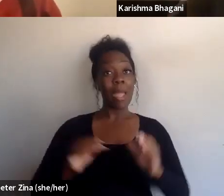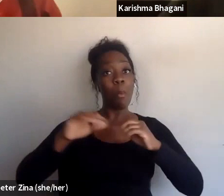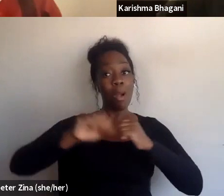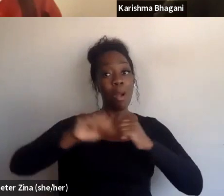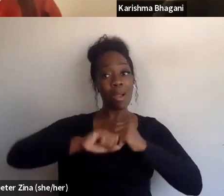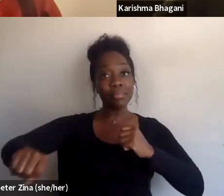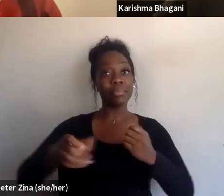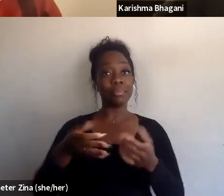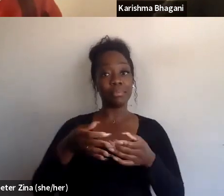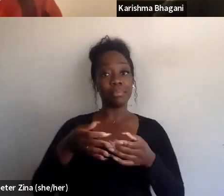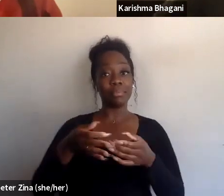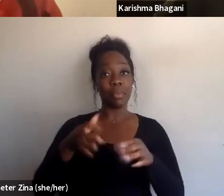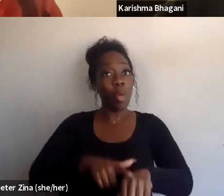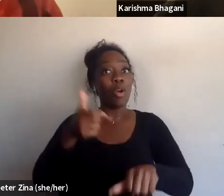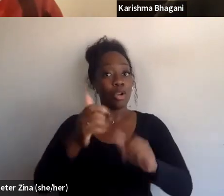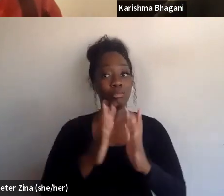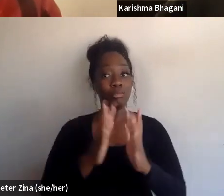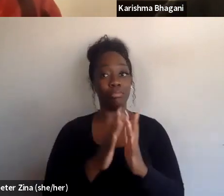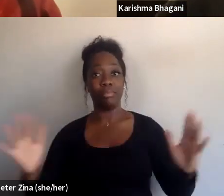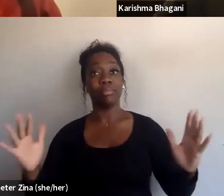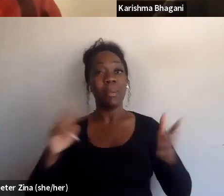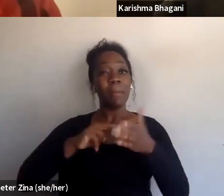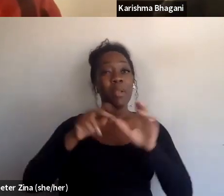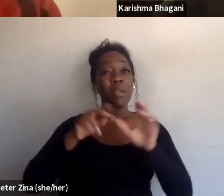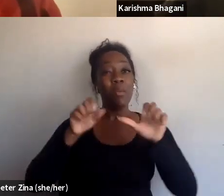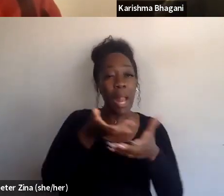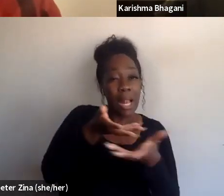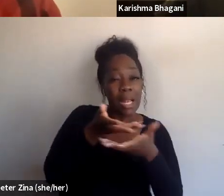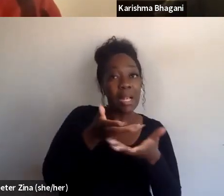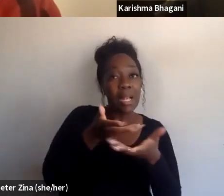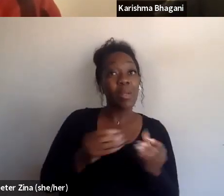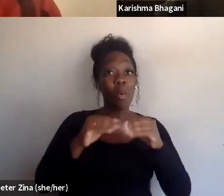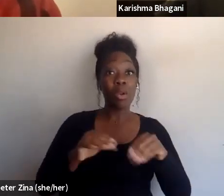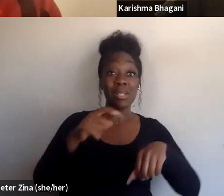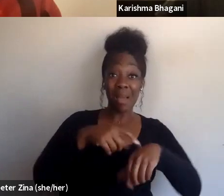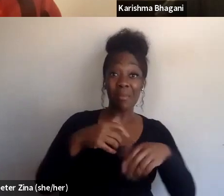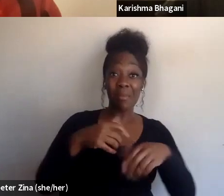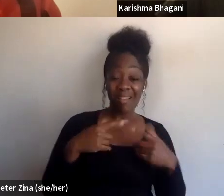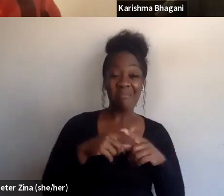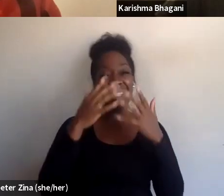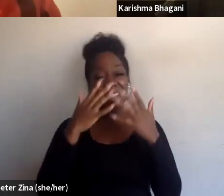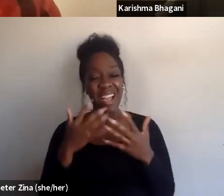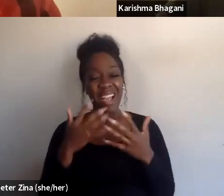like this for a longer period of time but also sad that we haven't been able to meet in person yet.